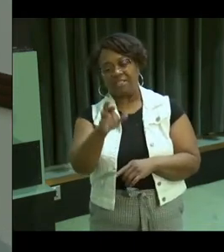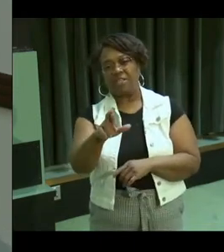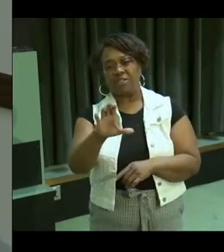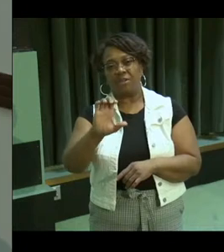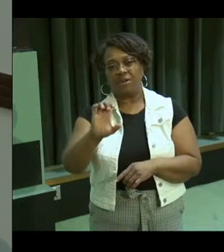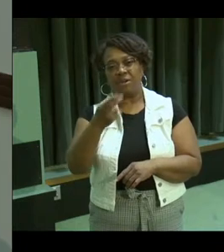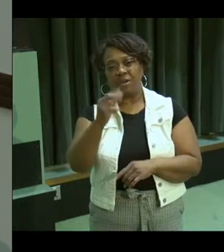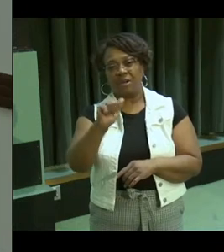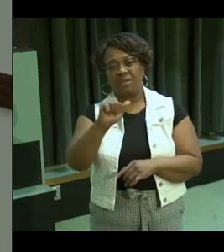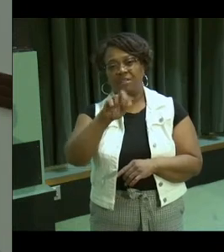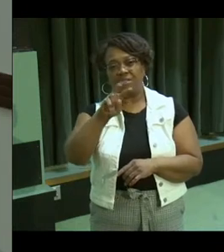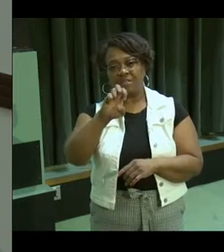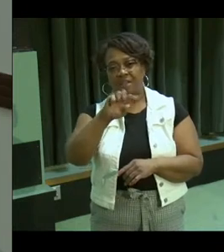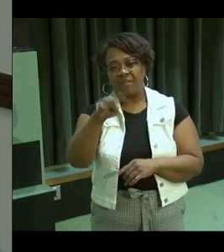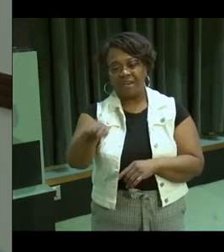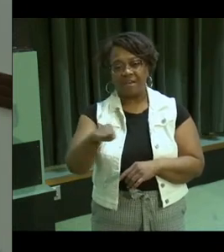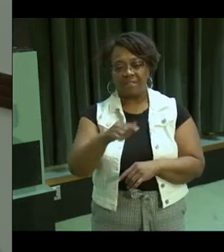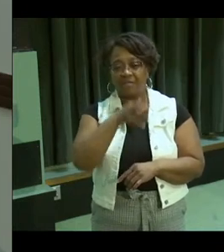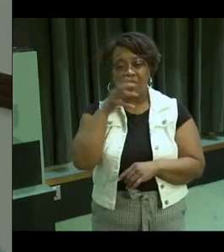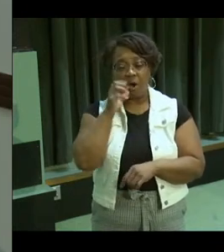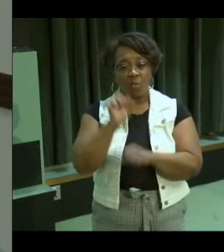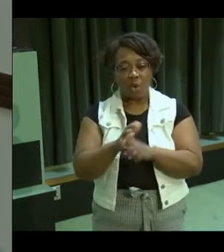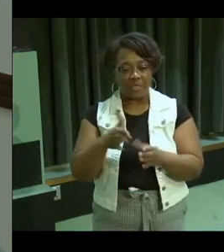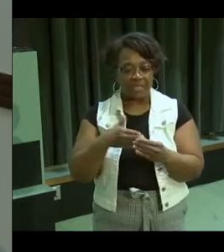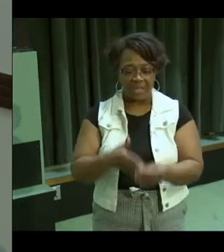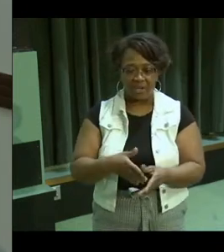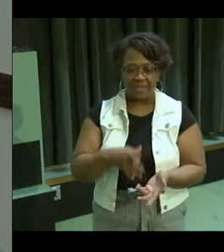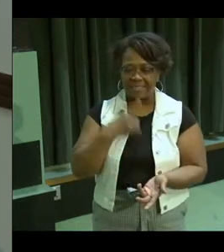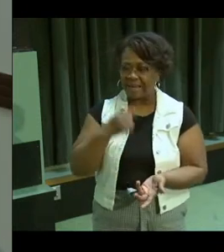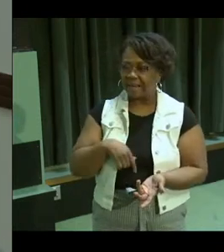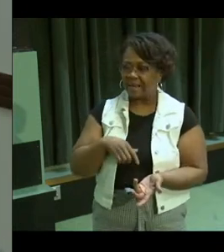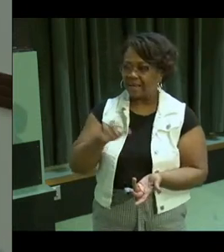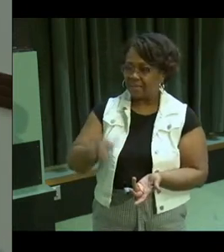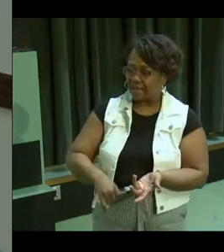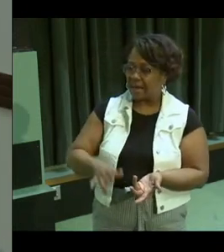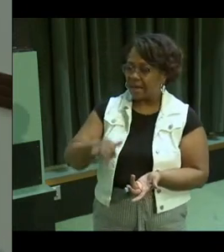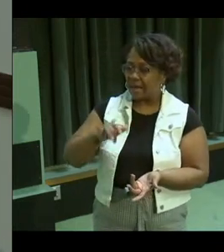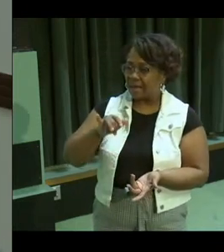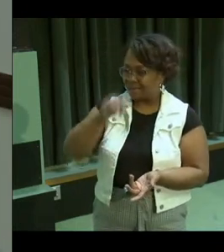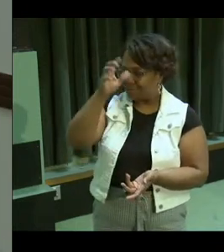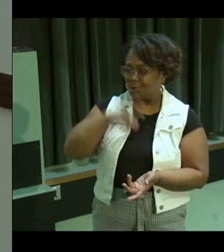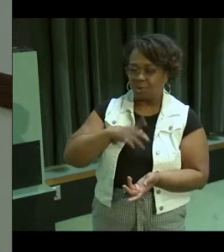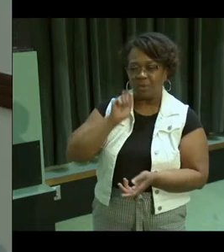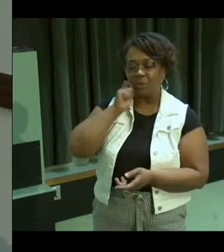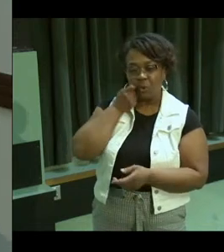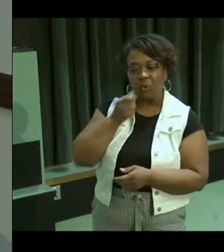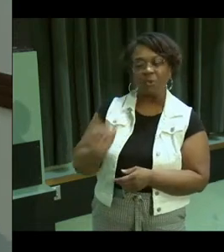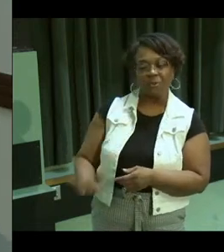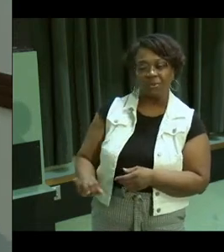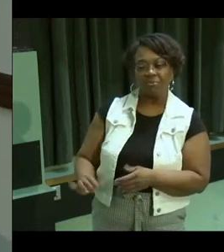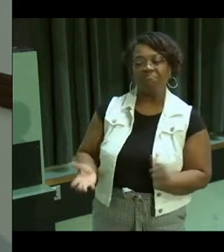Cesar Chavez, the leader of the farm workers, and he looks at me